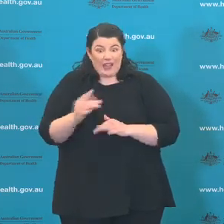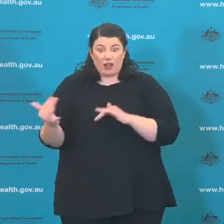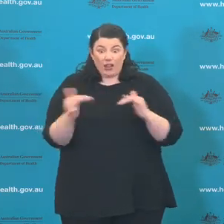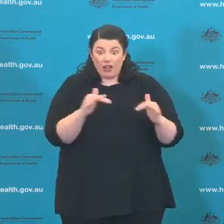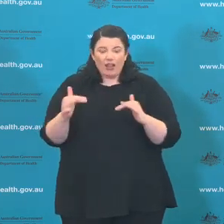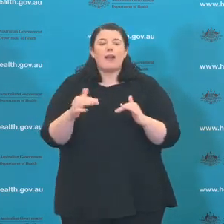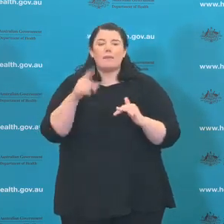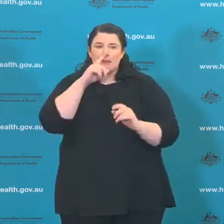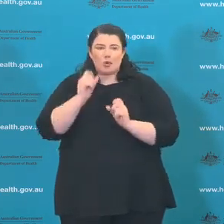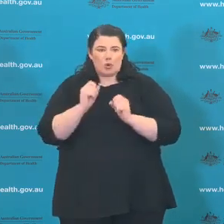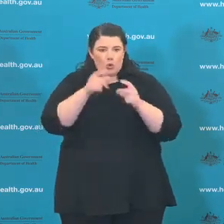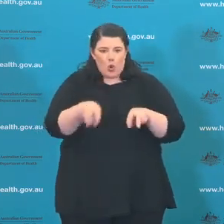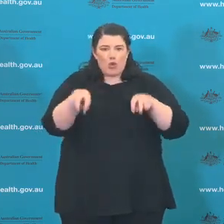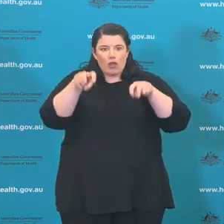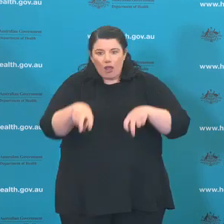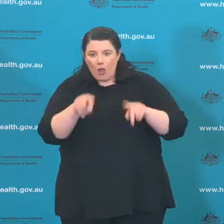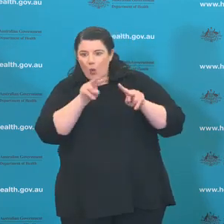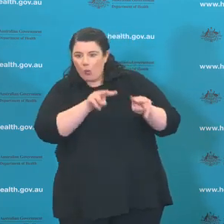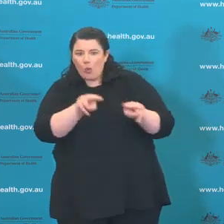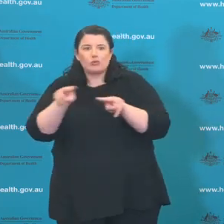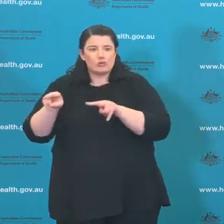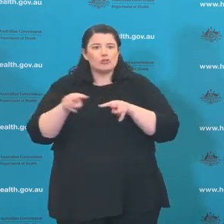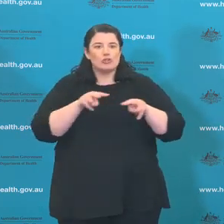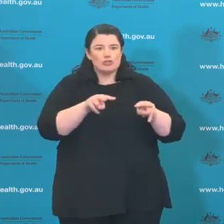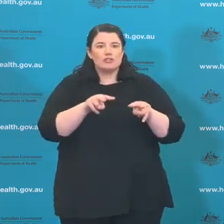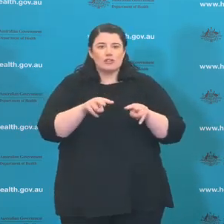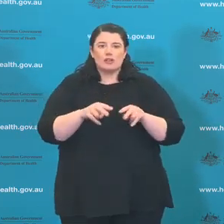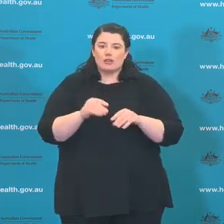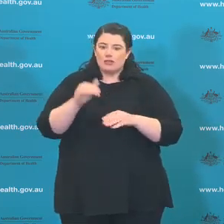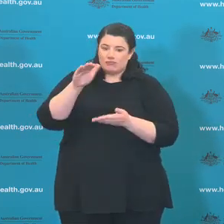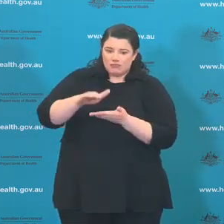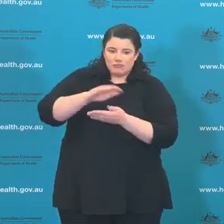these physical distancing, these hygiene measures that will mean that we